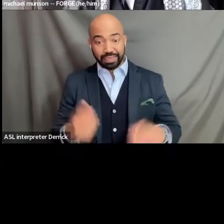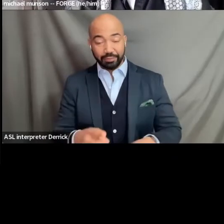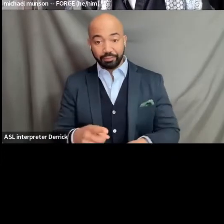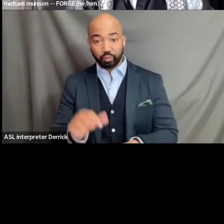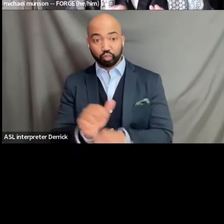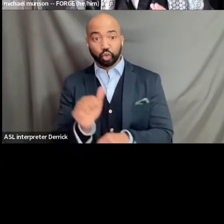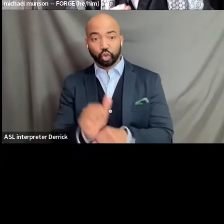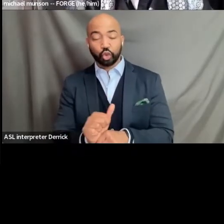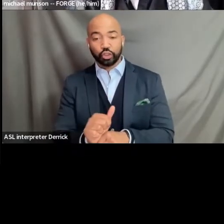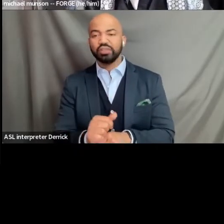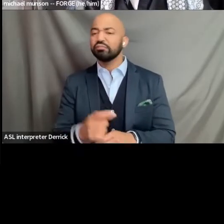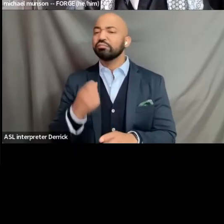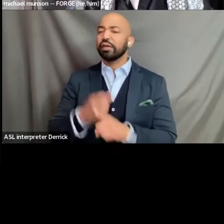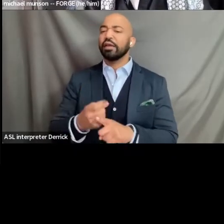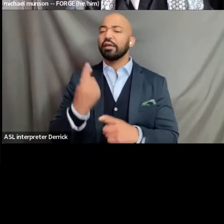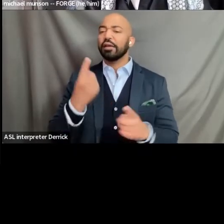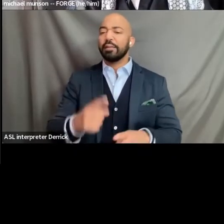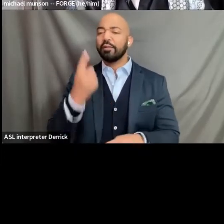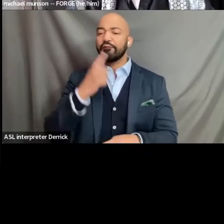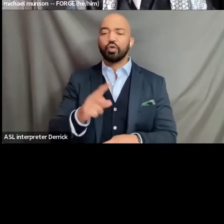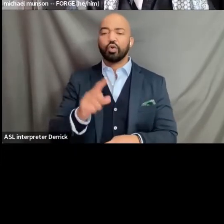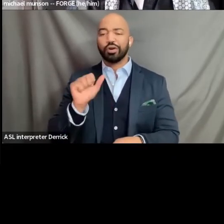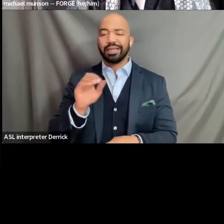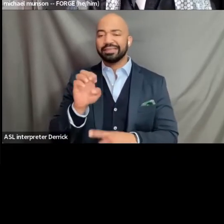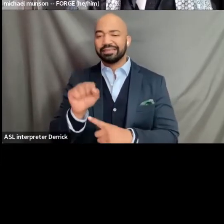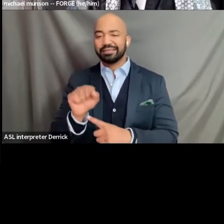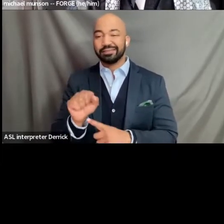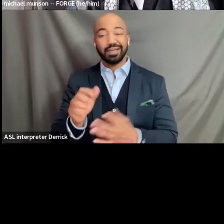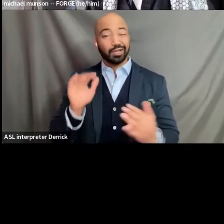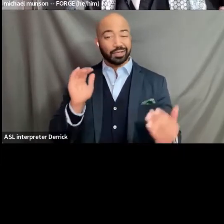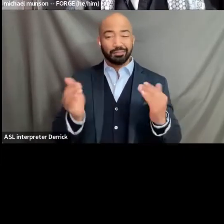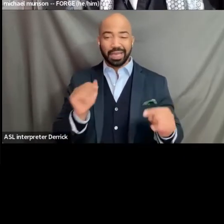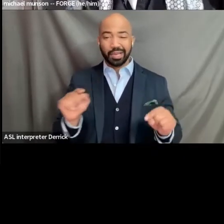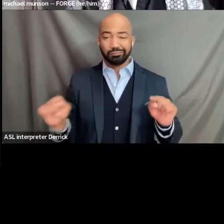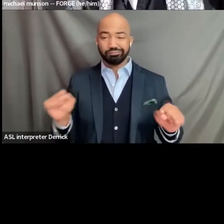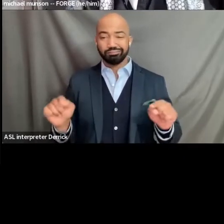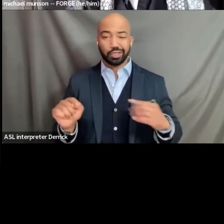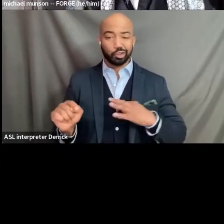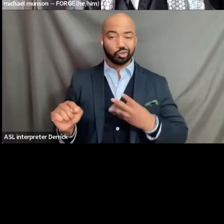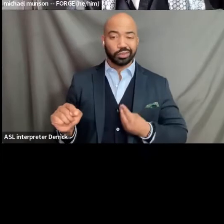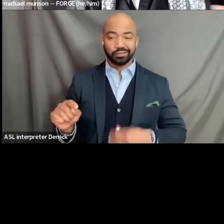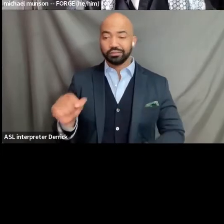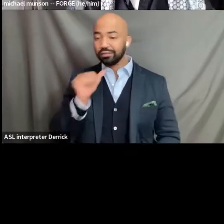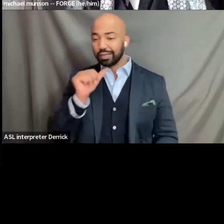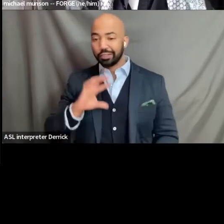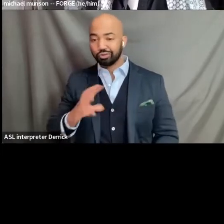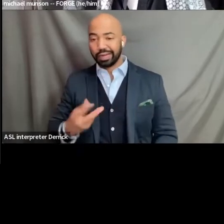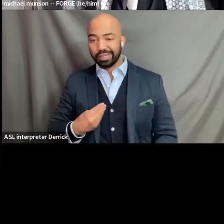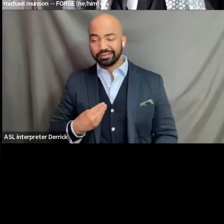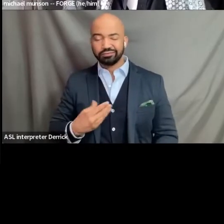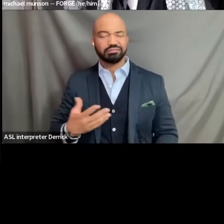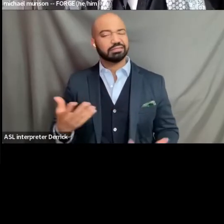And we don't have good comparative data here but what we do know from the U.S. Trans Survey from one source,